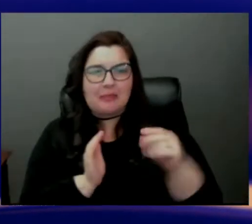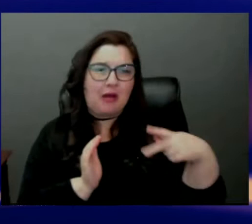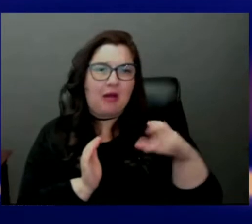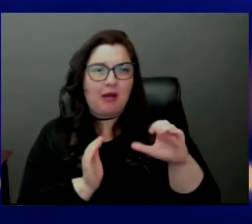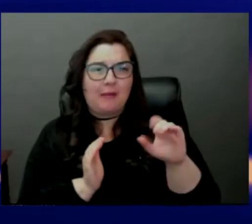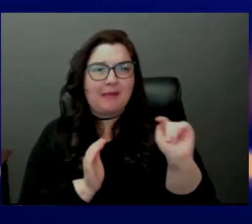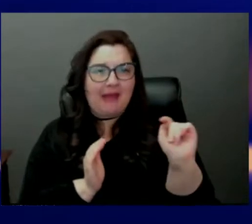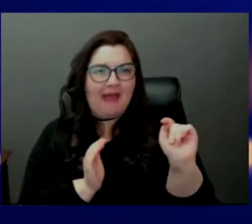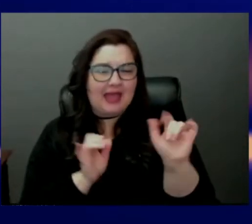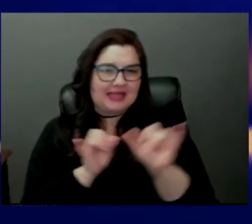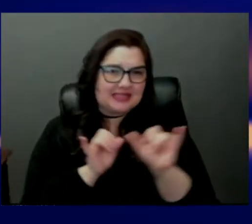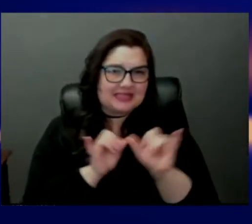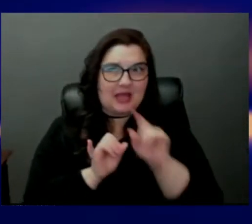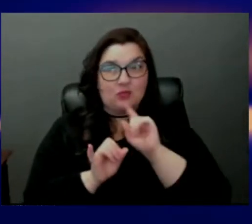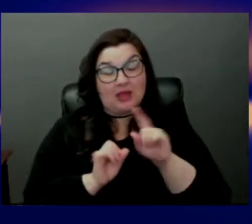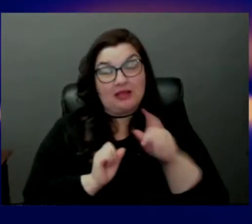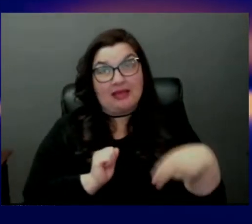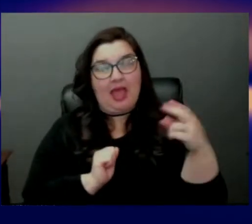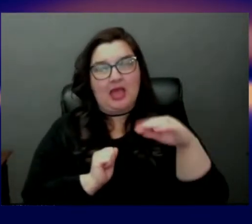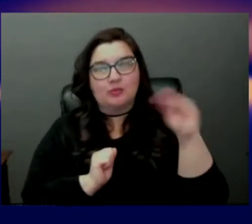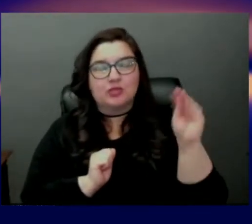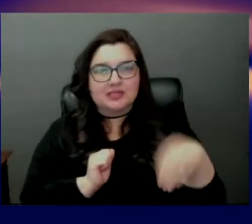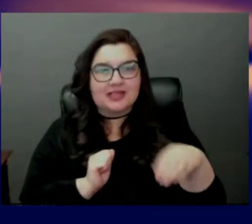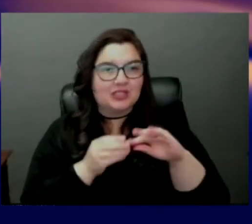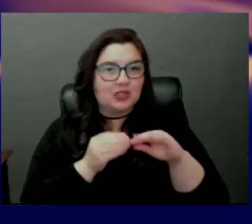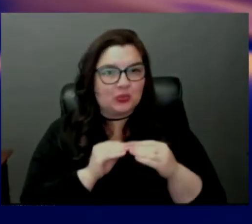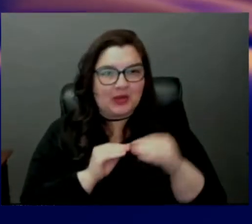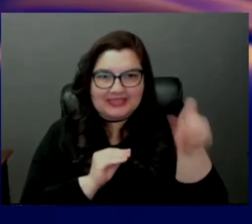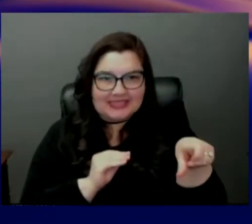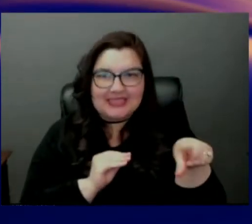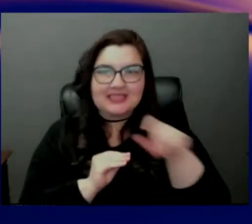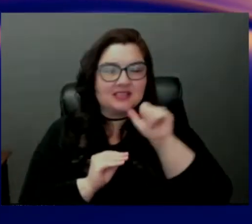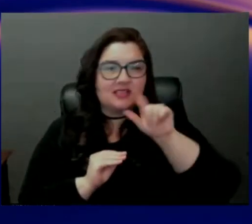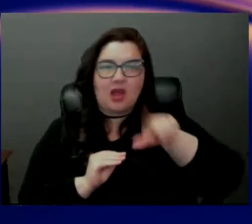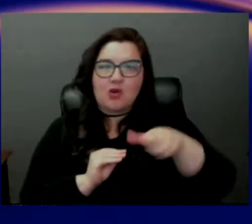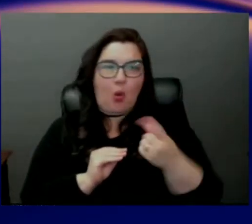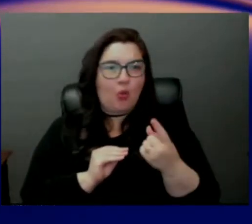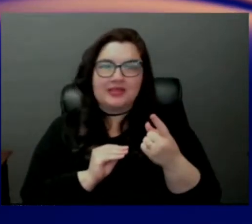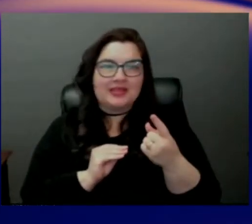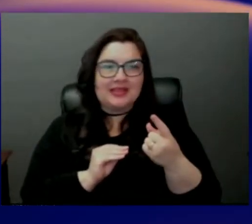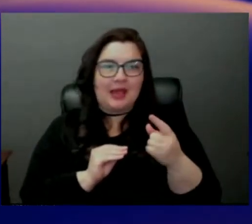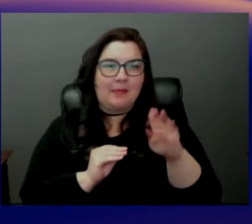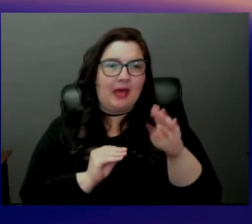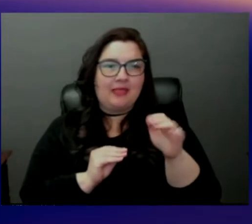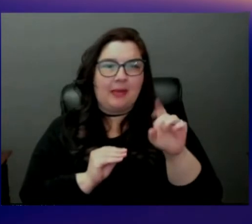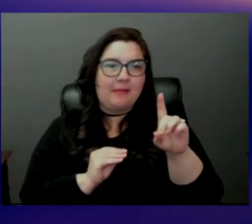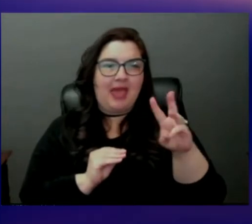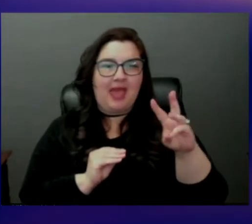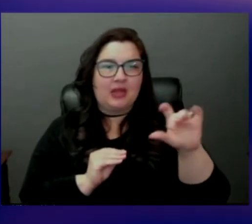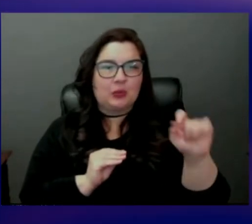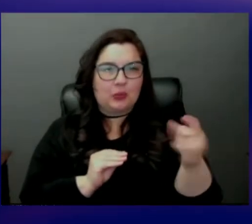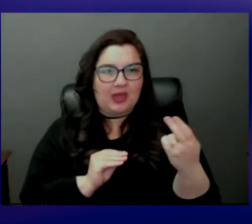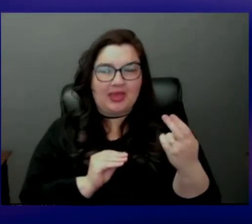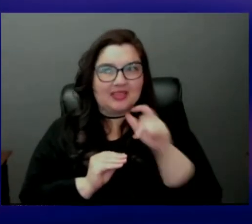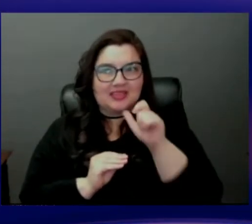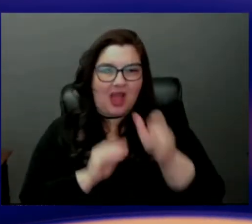average, right, where they really have high, it's not just about the bandwidth. Those don't run in the cloud and haven't run in the cloud,